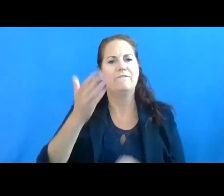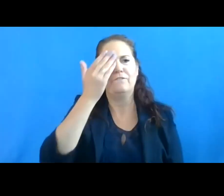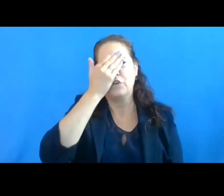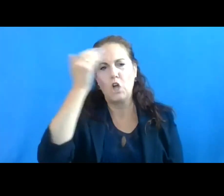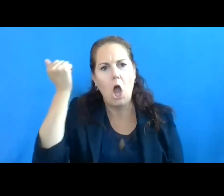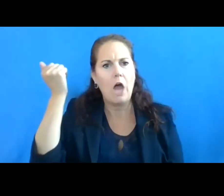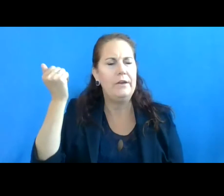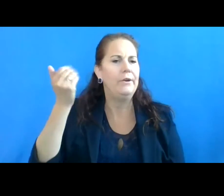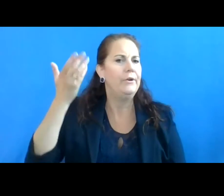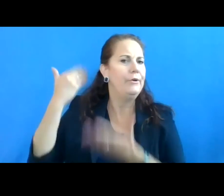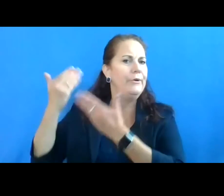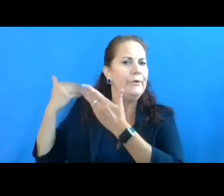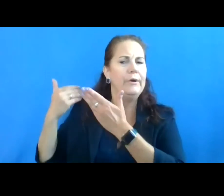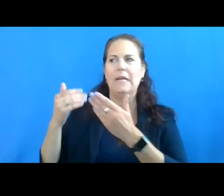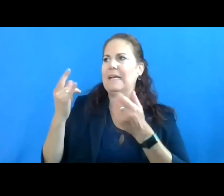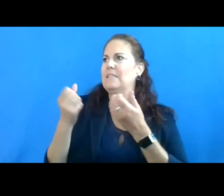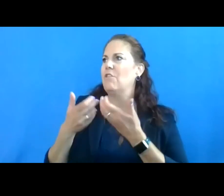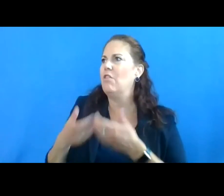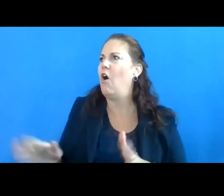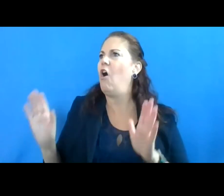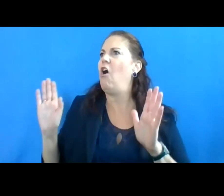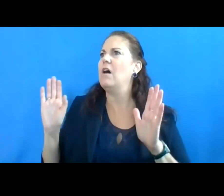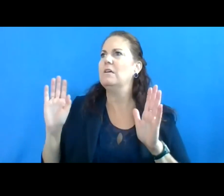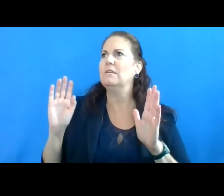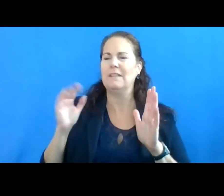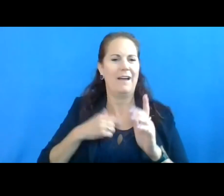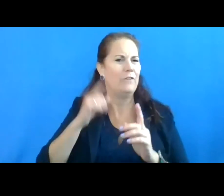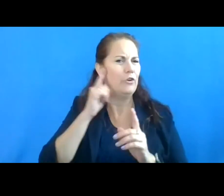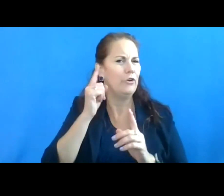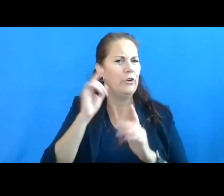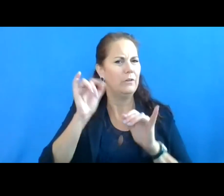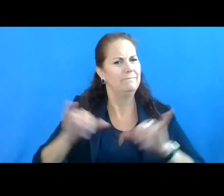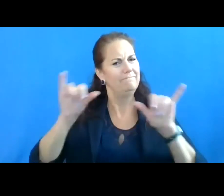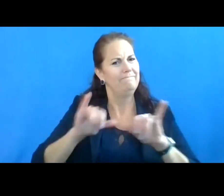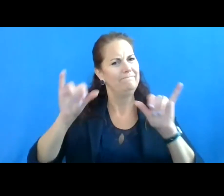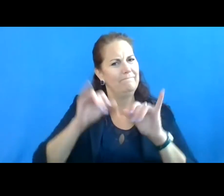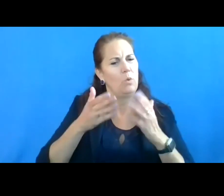lost.” I've heard all of these things in a way of speaking about it.